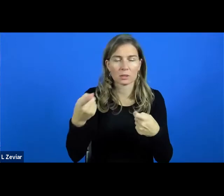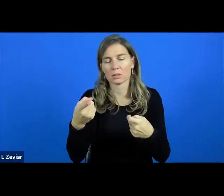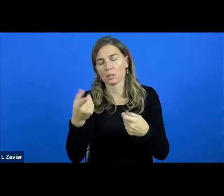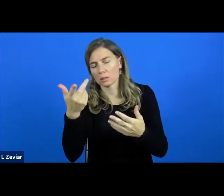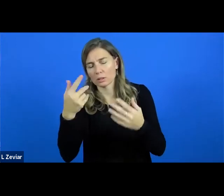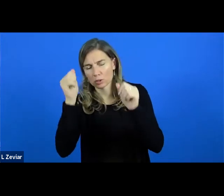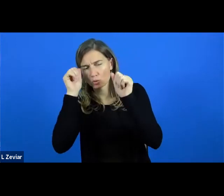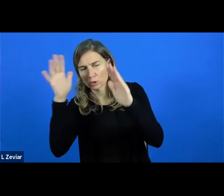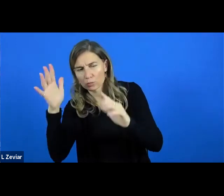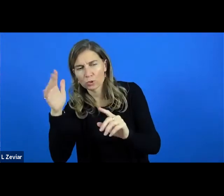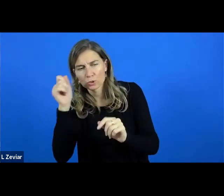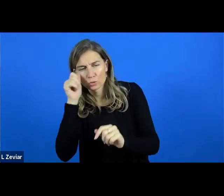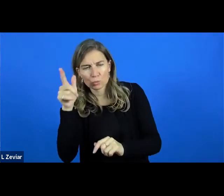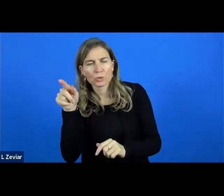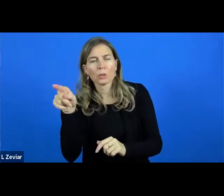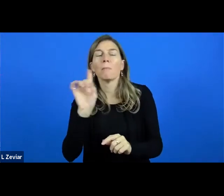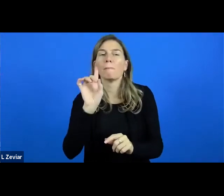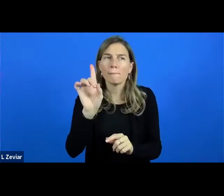through the European money under the table.